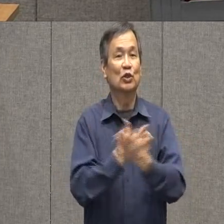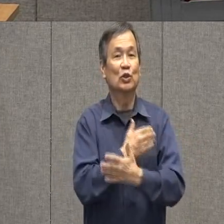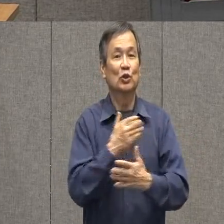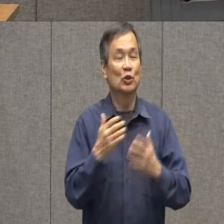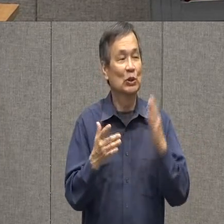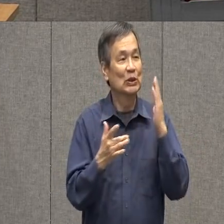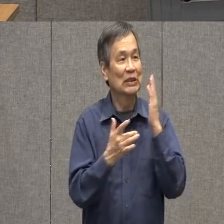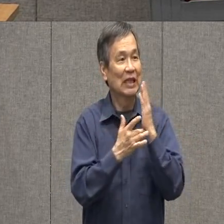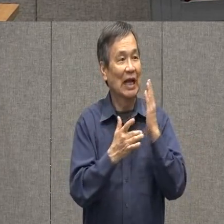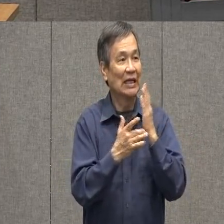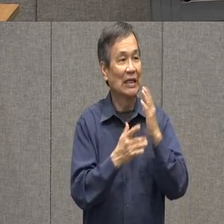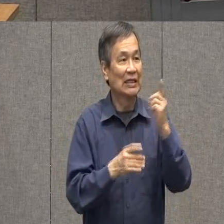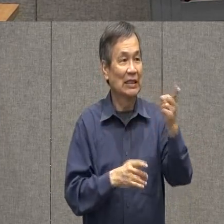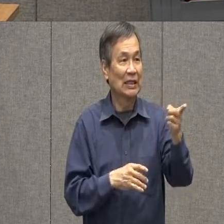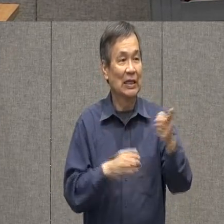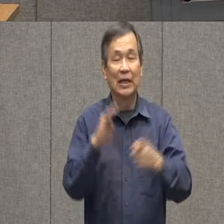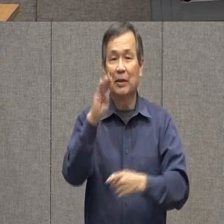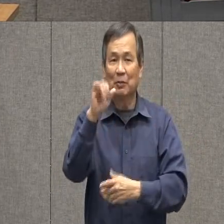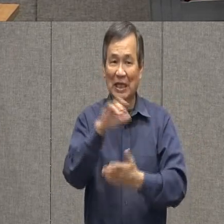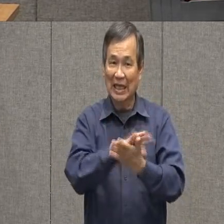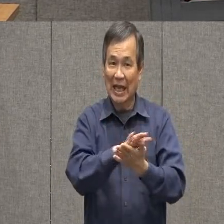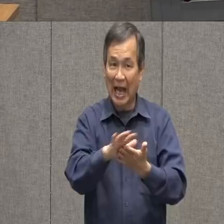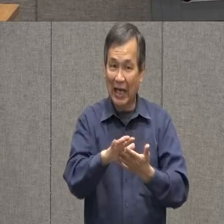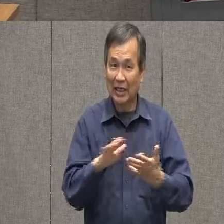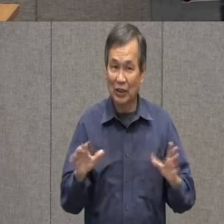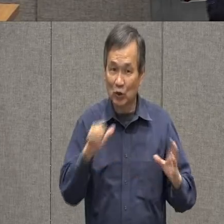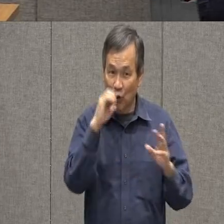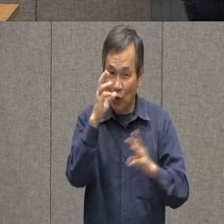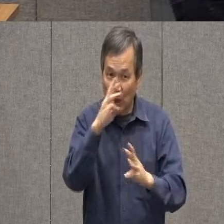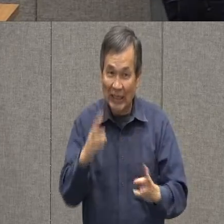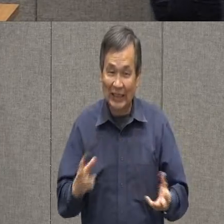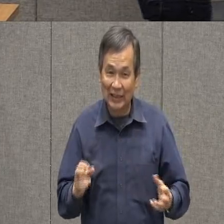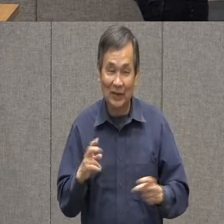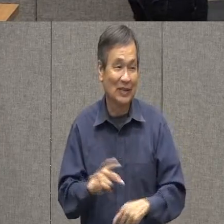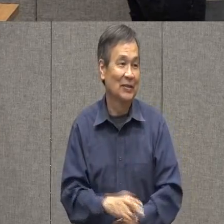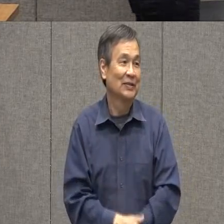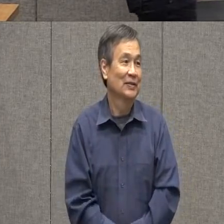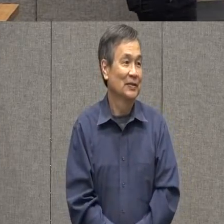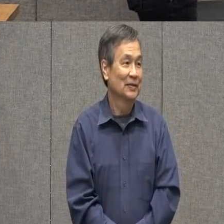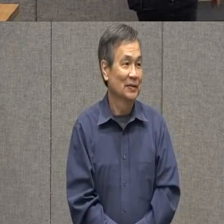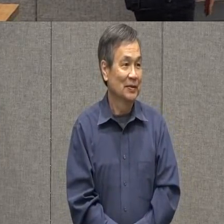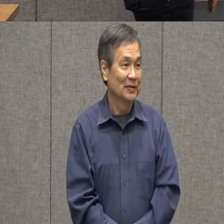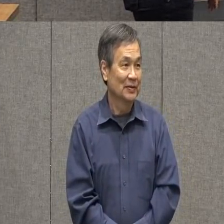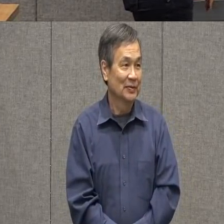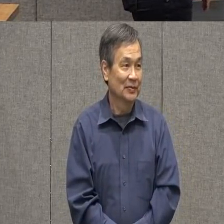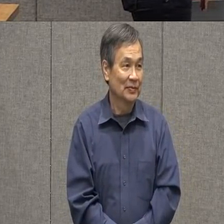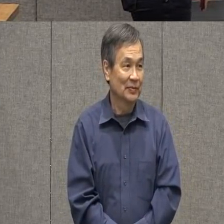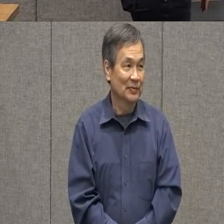so be kind to yourself and try it out anyways. Okay.